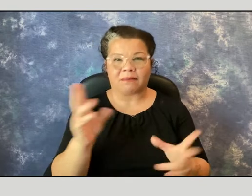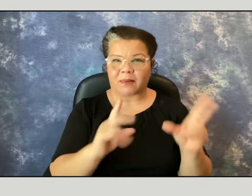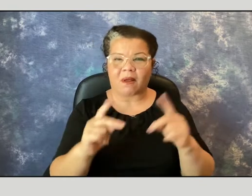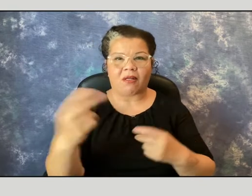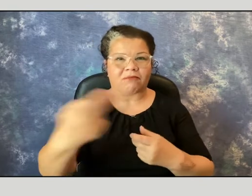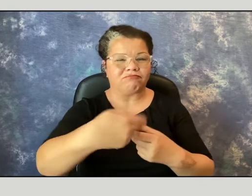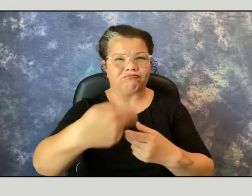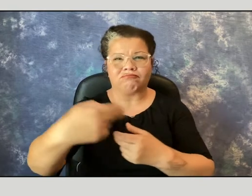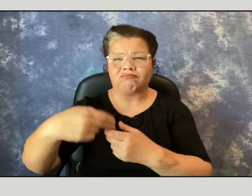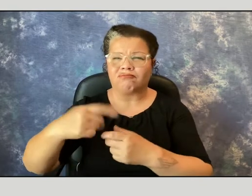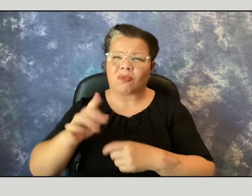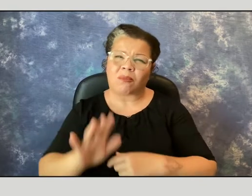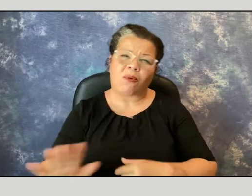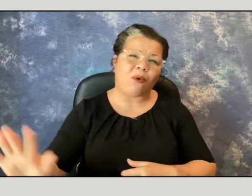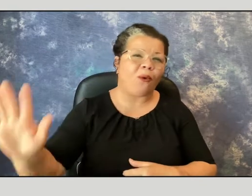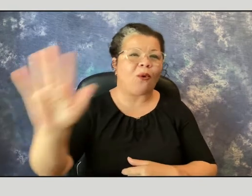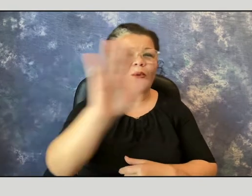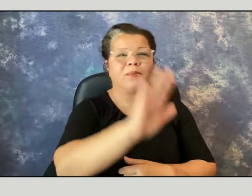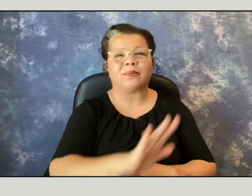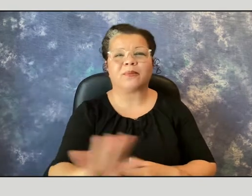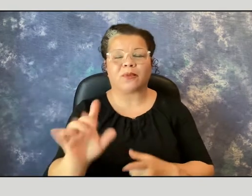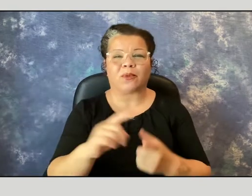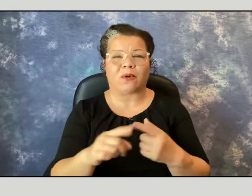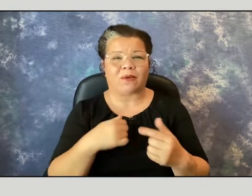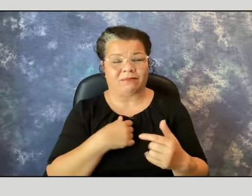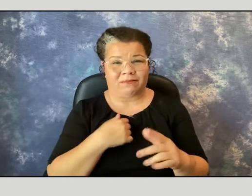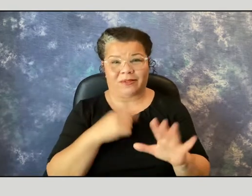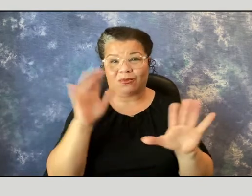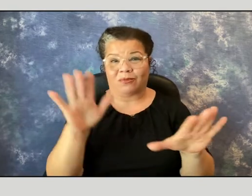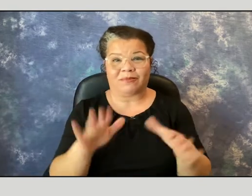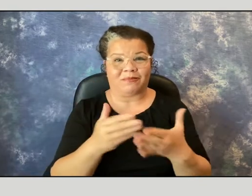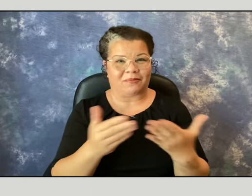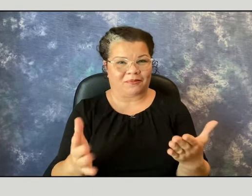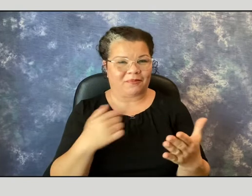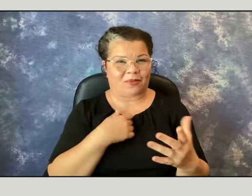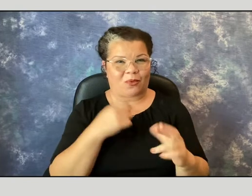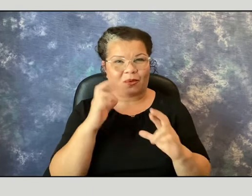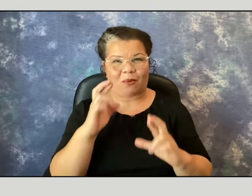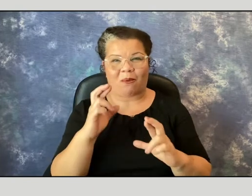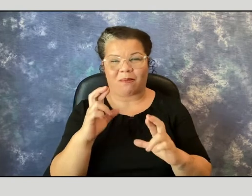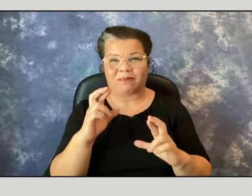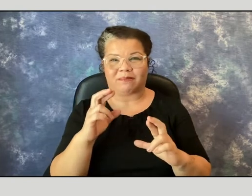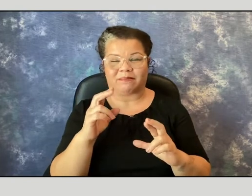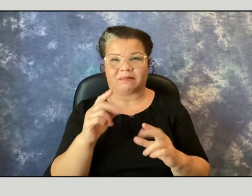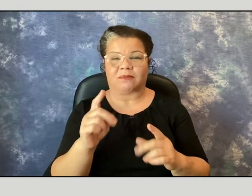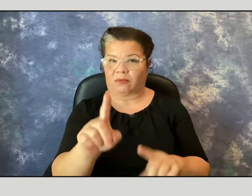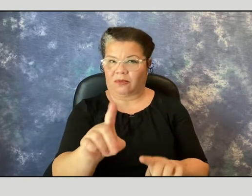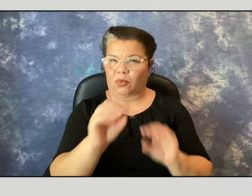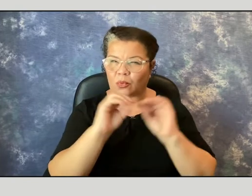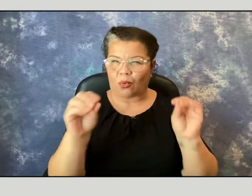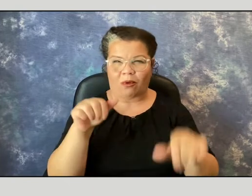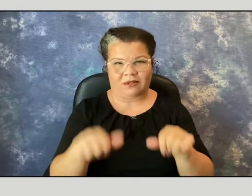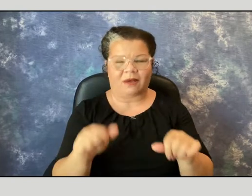which is really a wonderful thing and we hope to see lots of... No doubt we will have lots of audience engagement